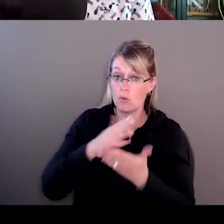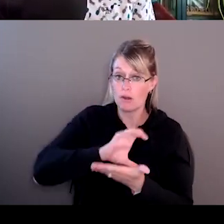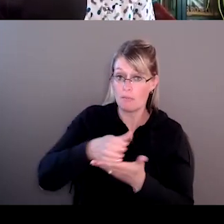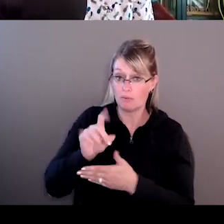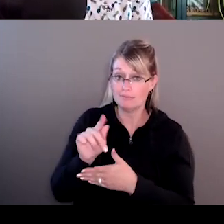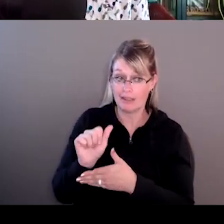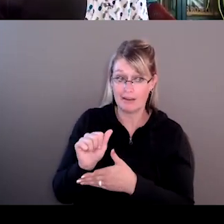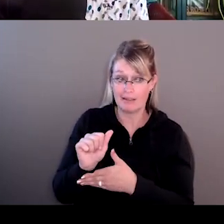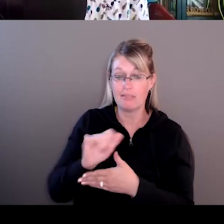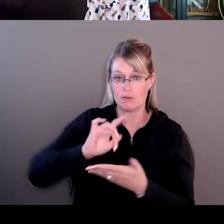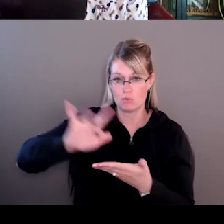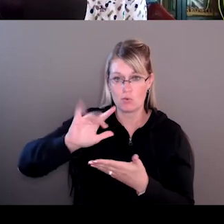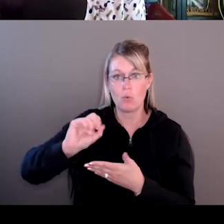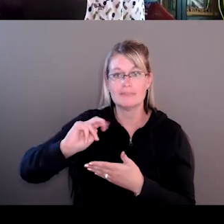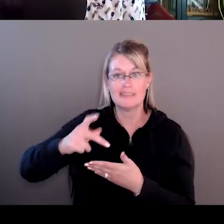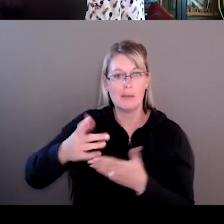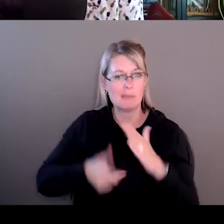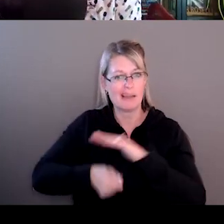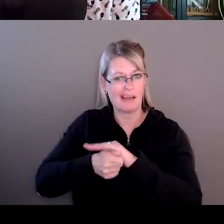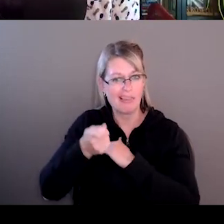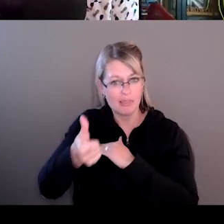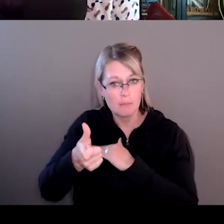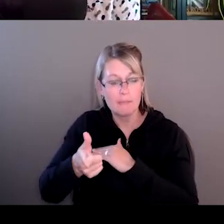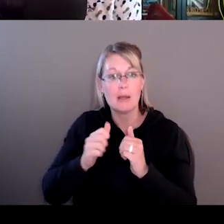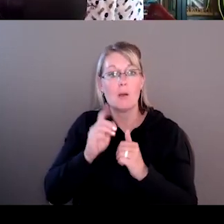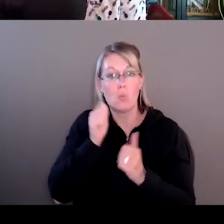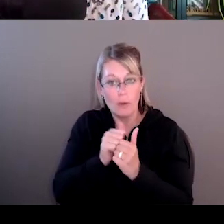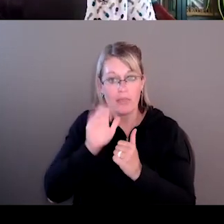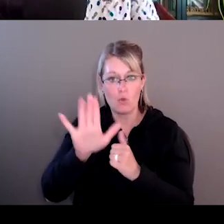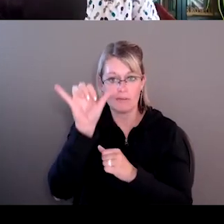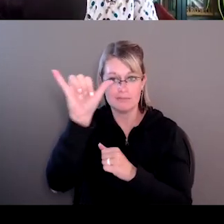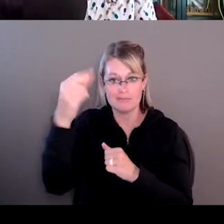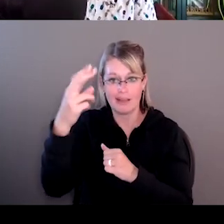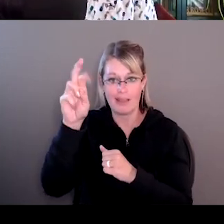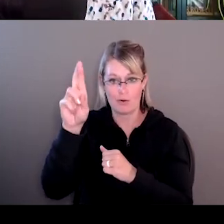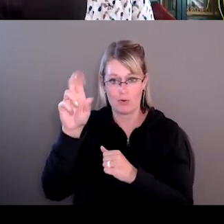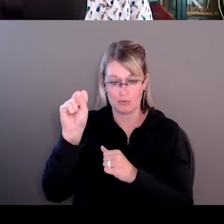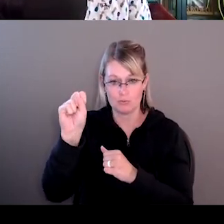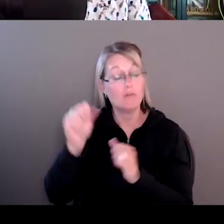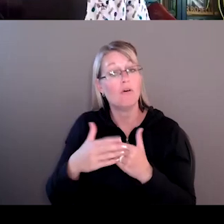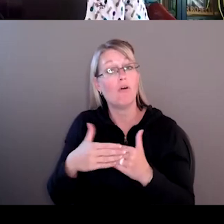can cause the data to be partially hidden by your fixed headers. This also makes it easier to fail,